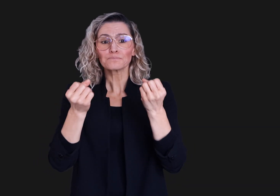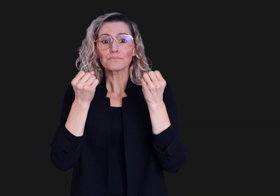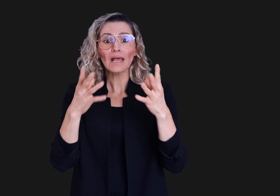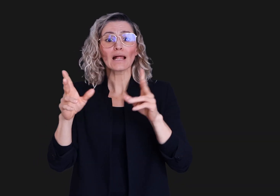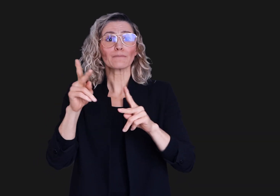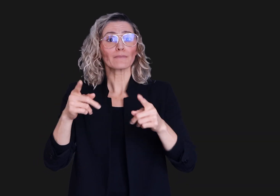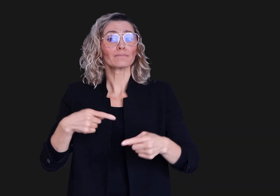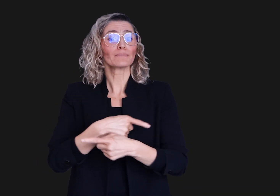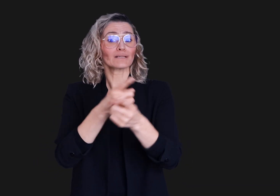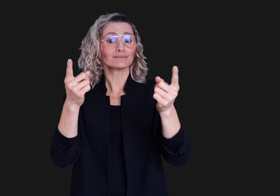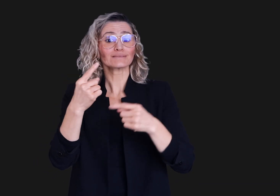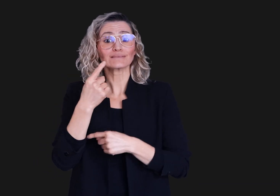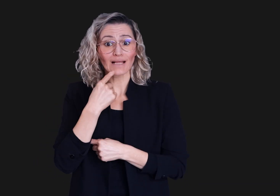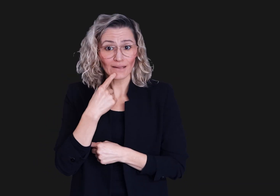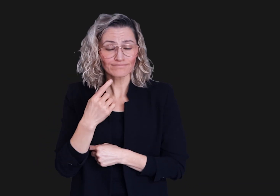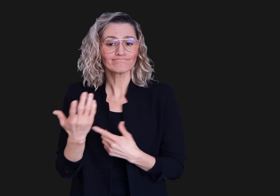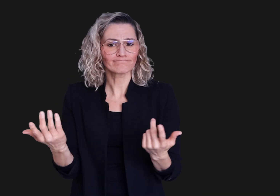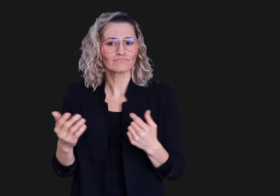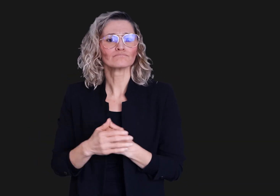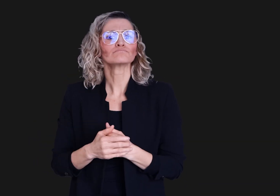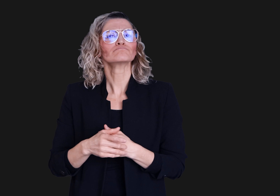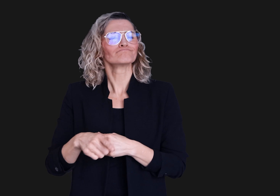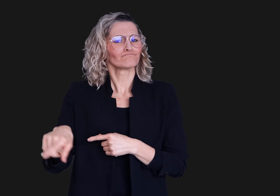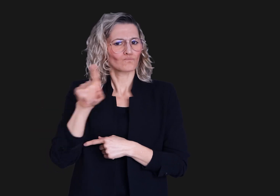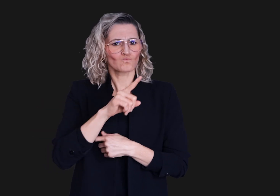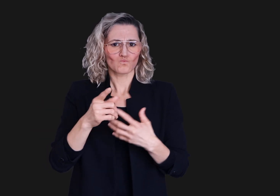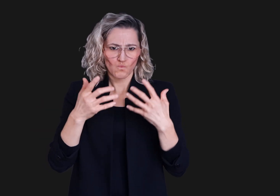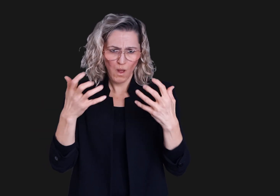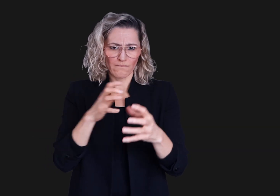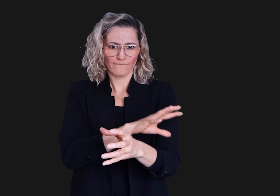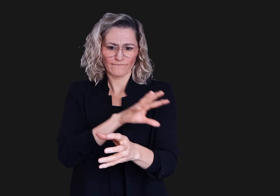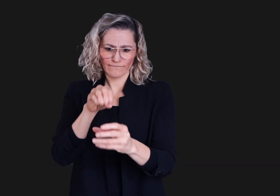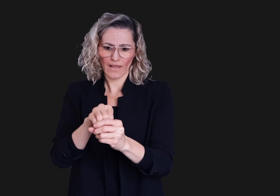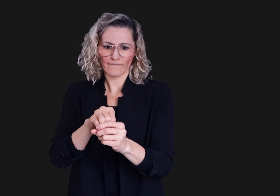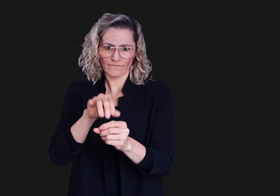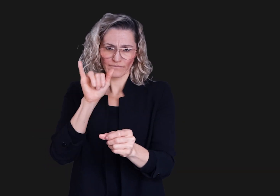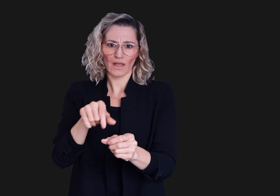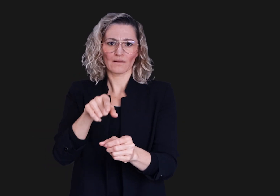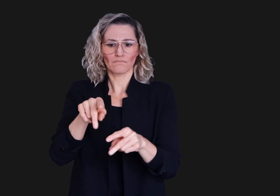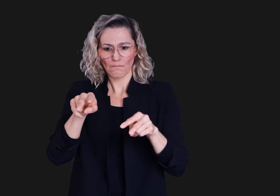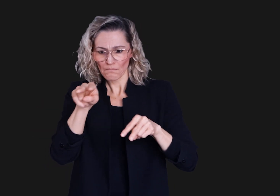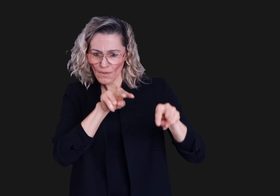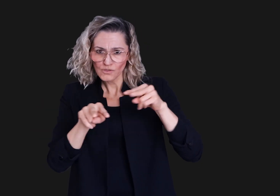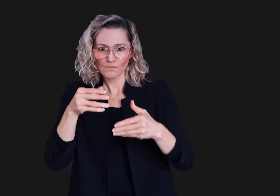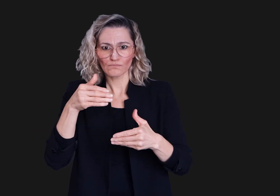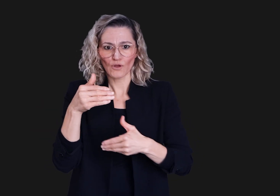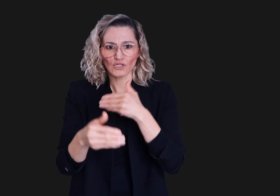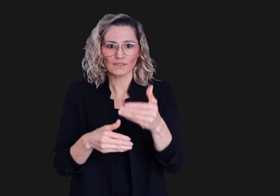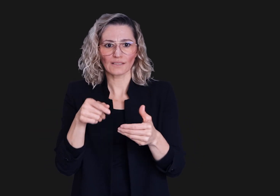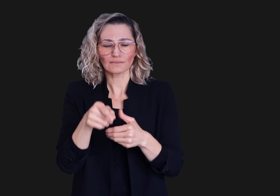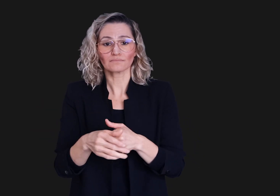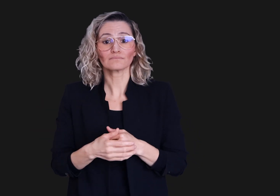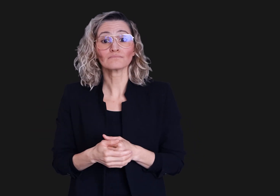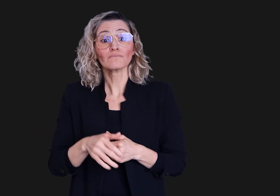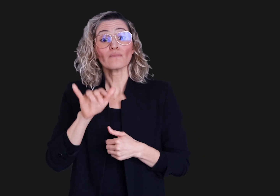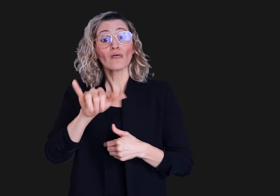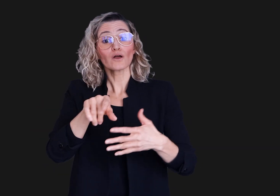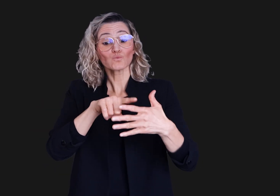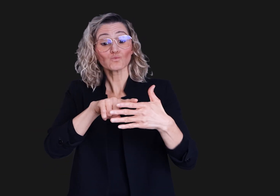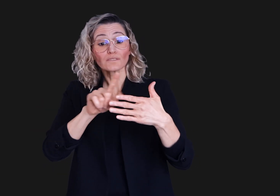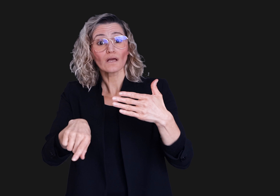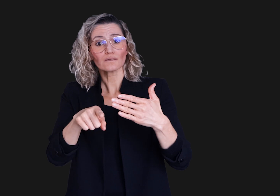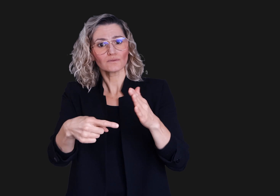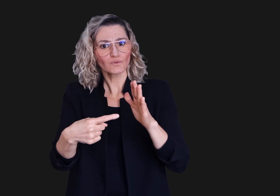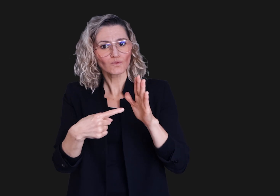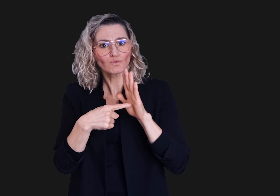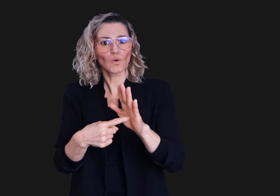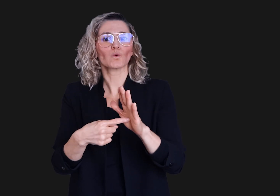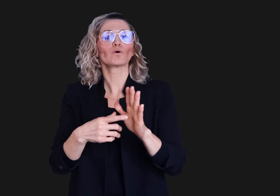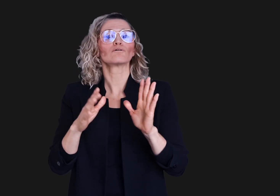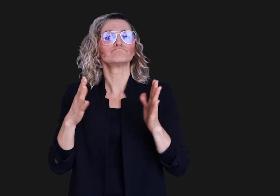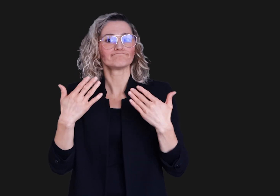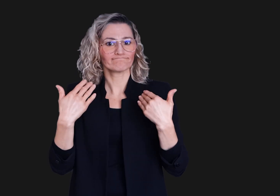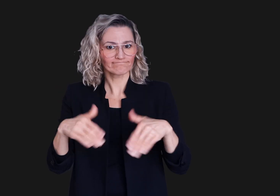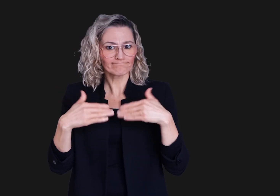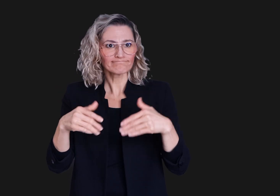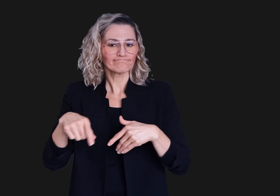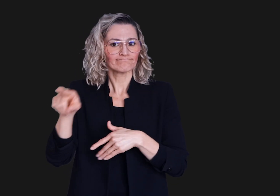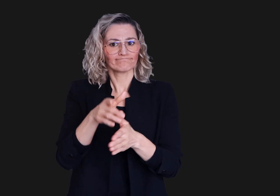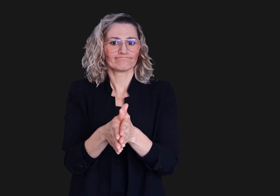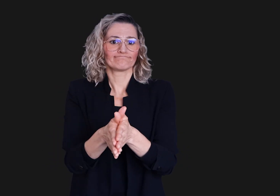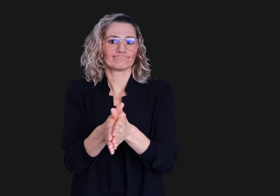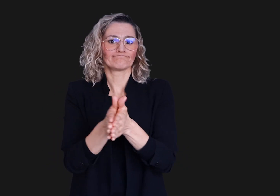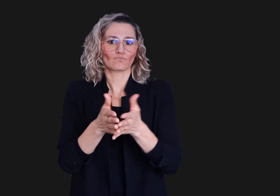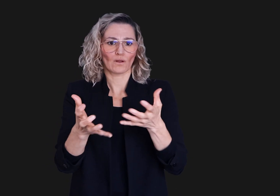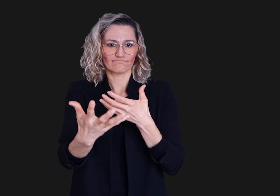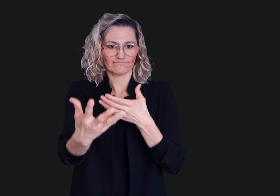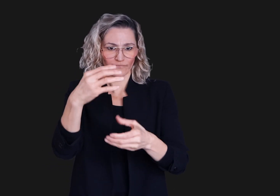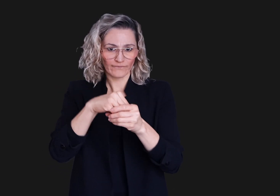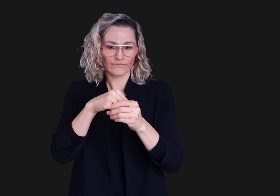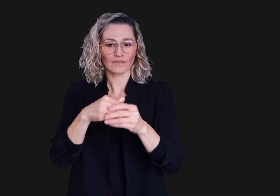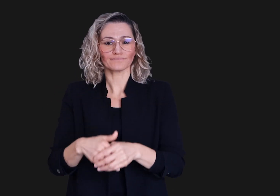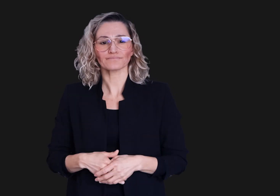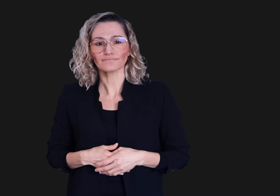Many people also said they wanted to take part in the monitoring process. These results show the interest in taking part.